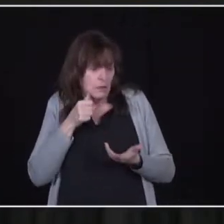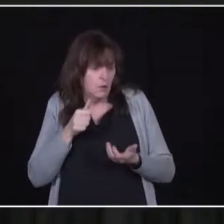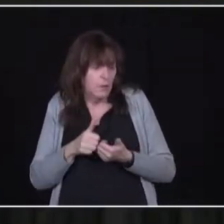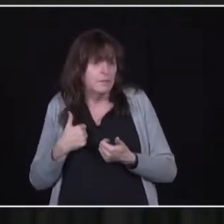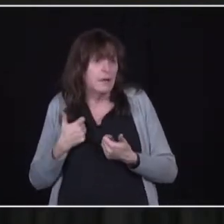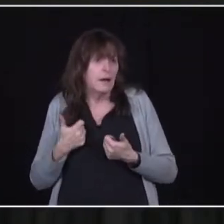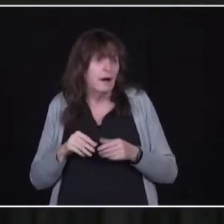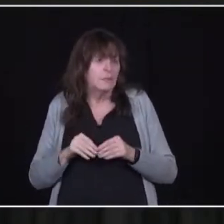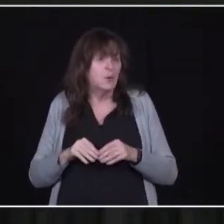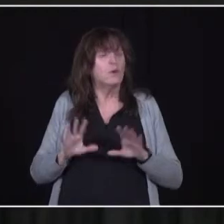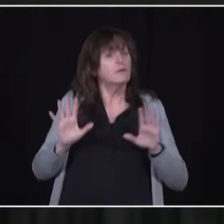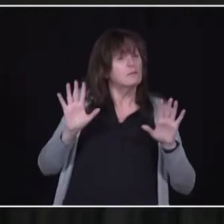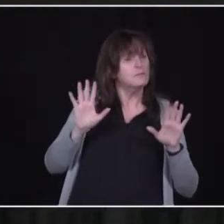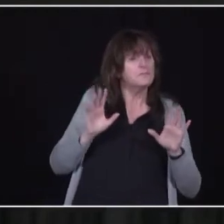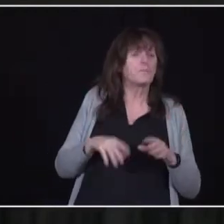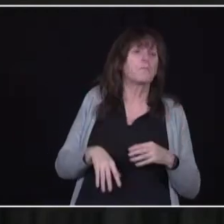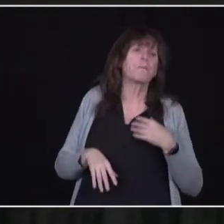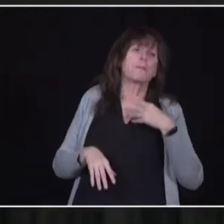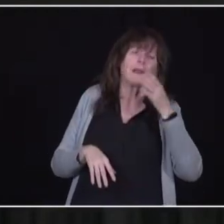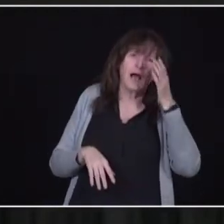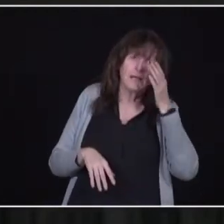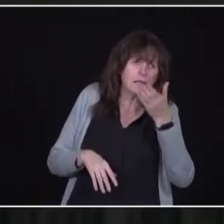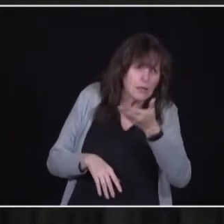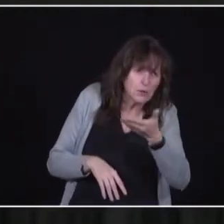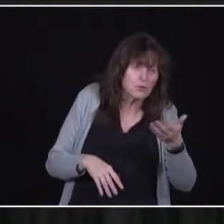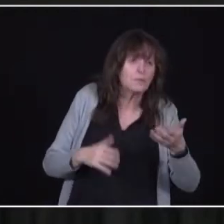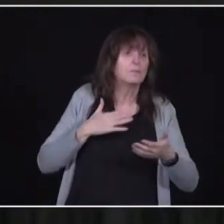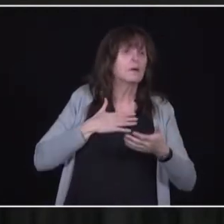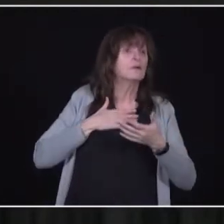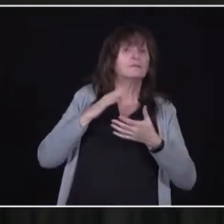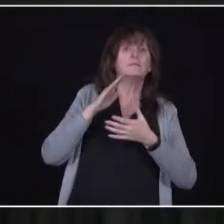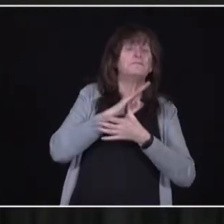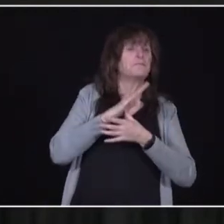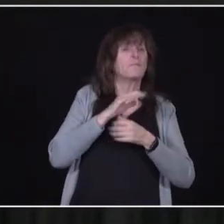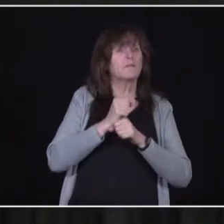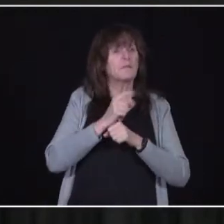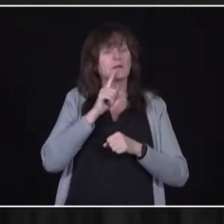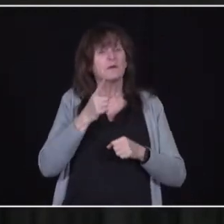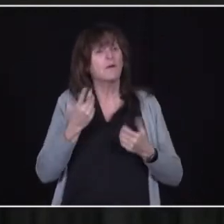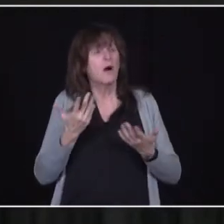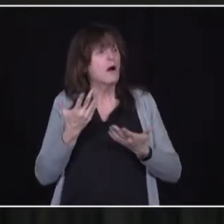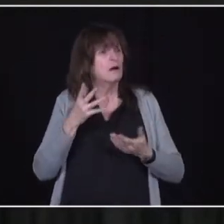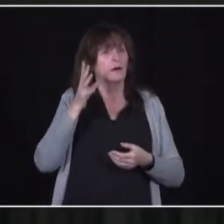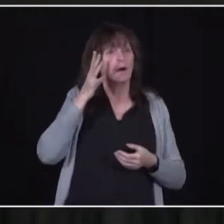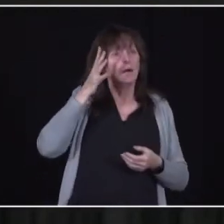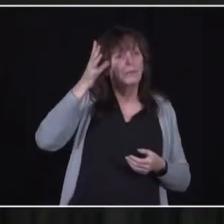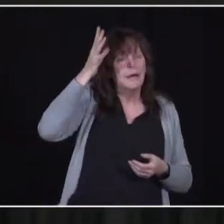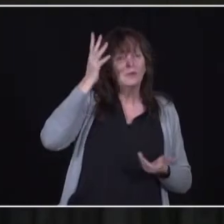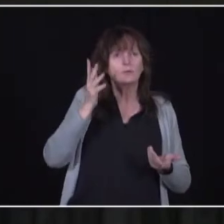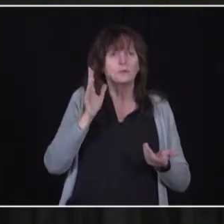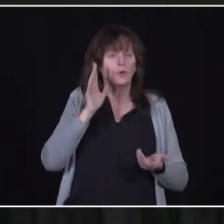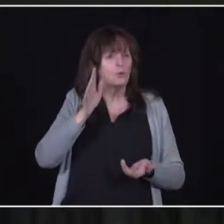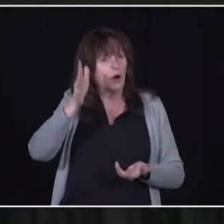I hear you and my priority is to make sure the parents, the grandparents are taken care of as soon as possible